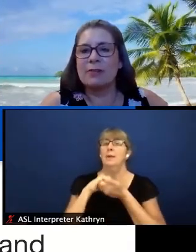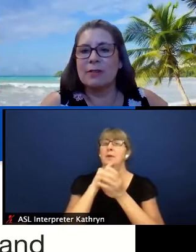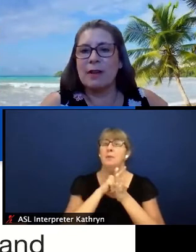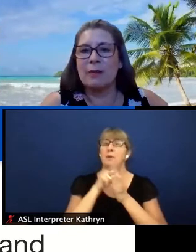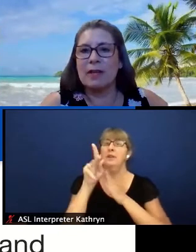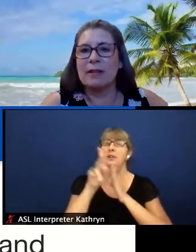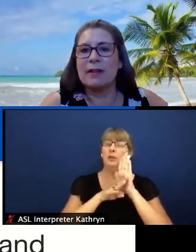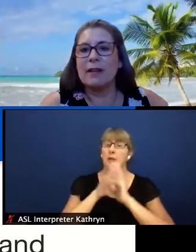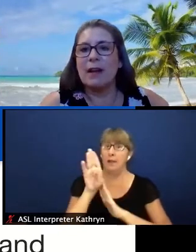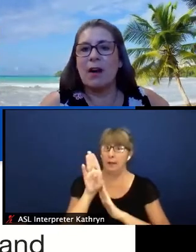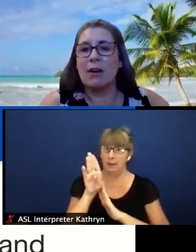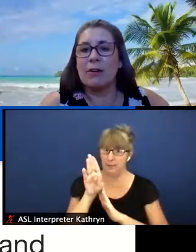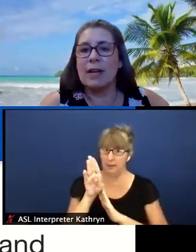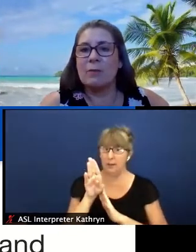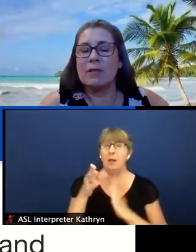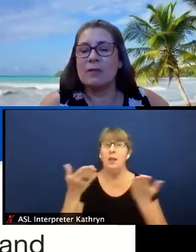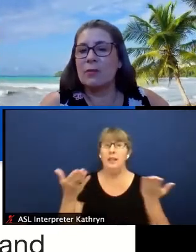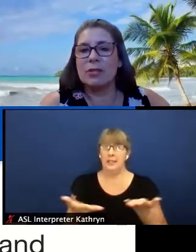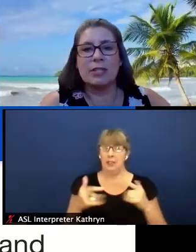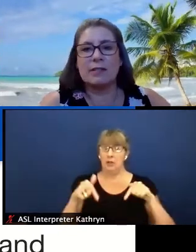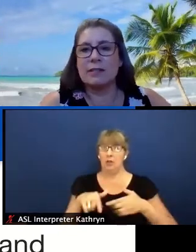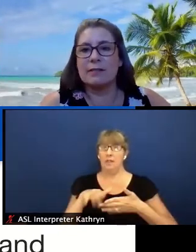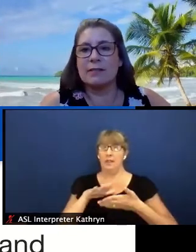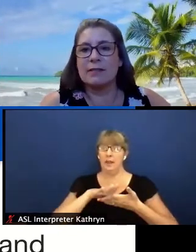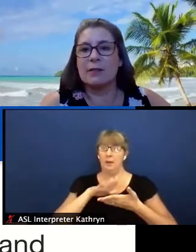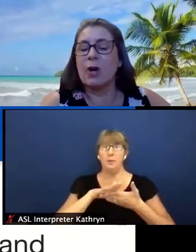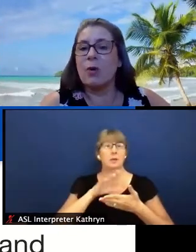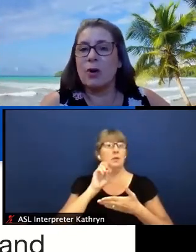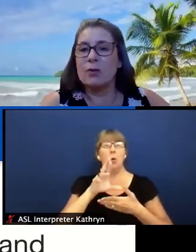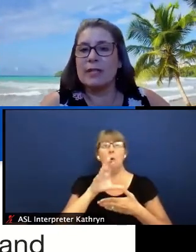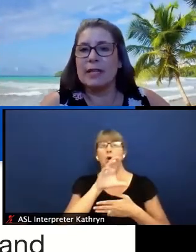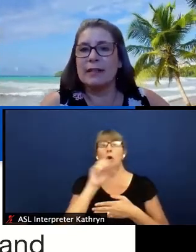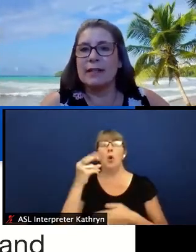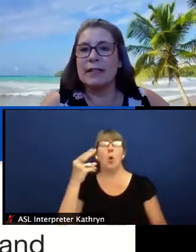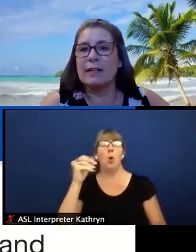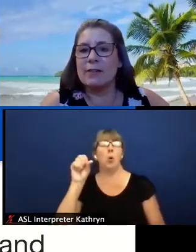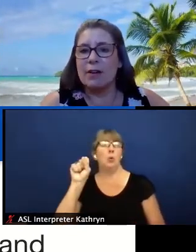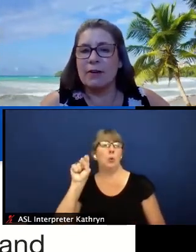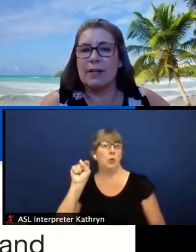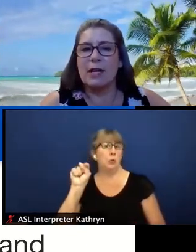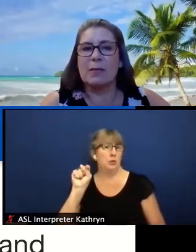development on our campus or just, you know co hosting even off our campus.